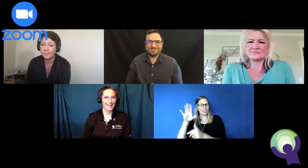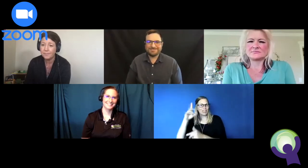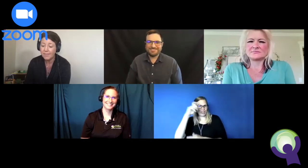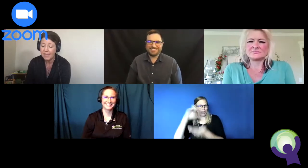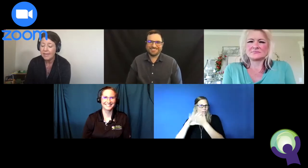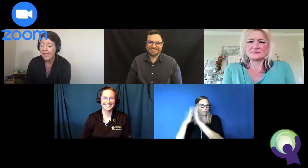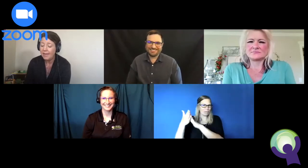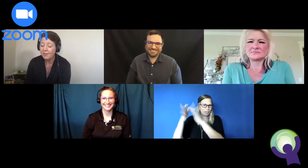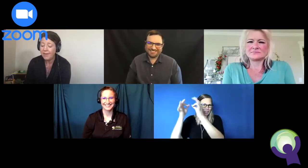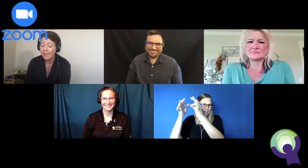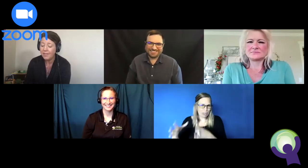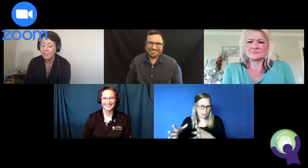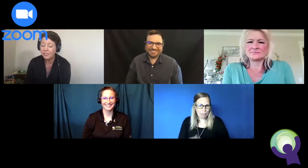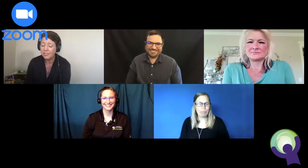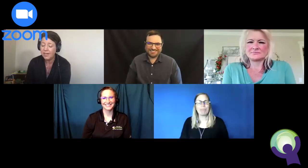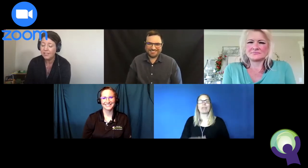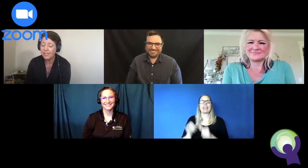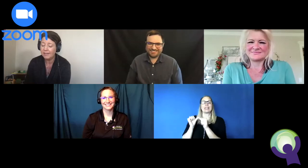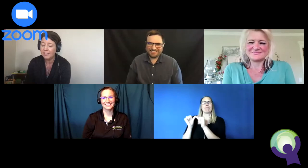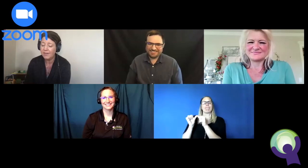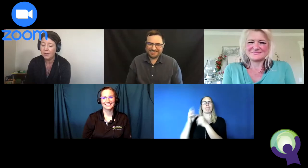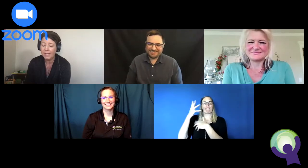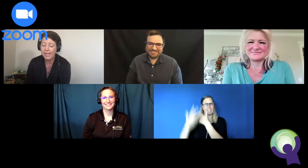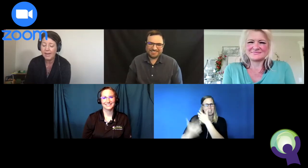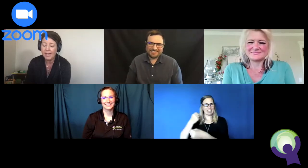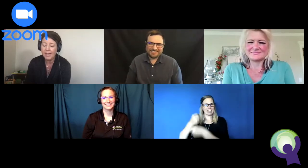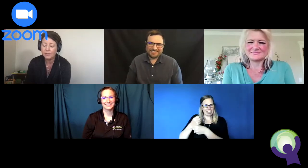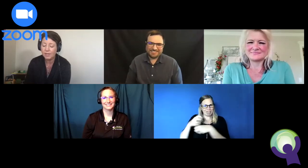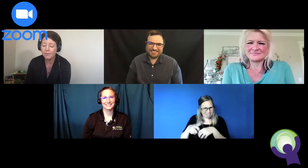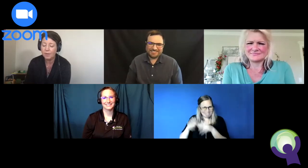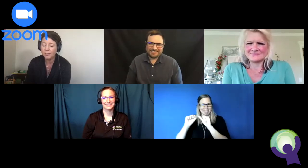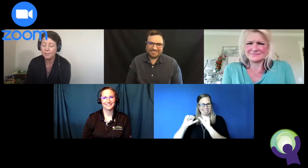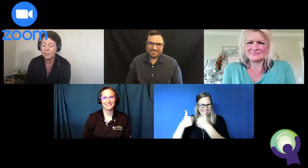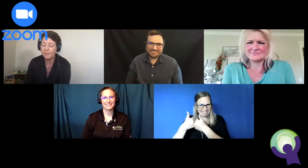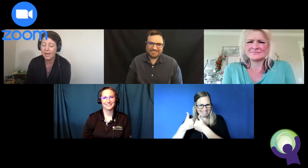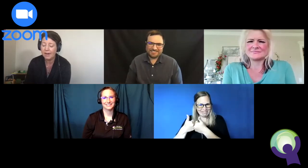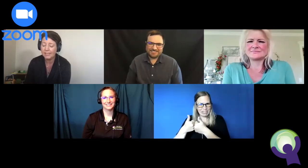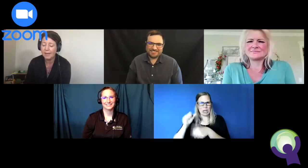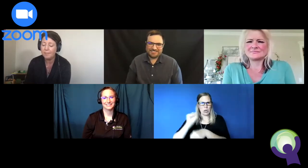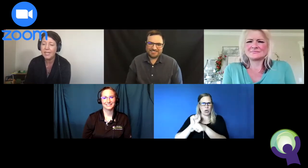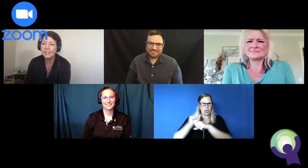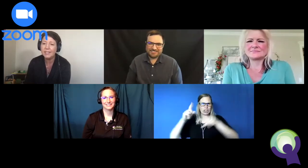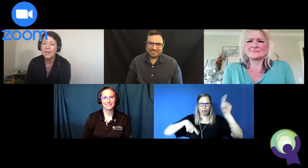After five years she took on the challenge of video relay and has worked for multiple VRS companies